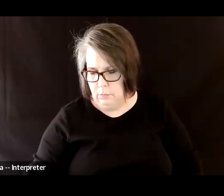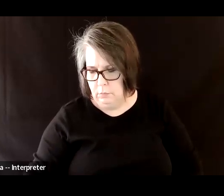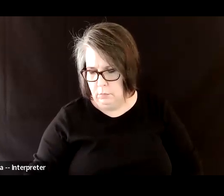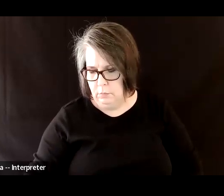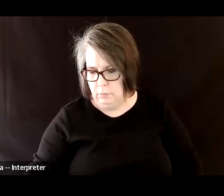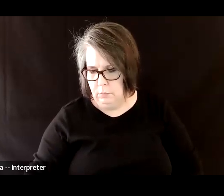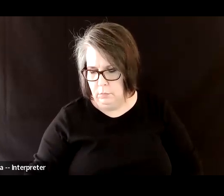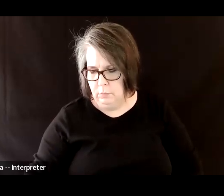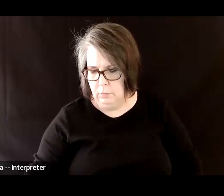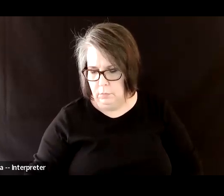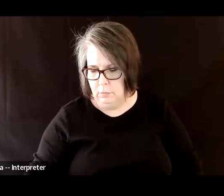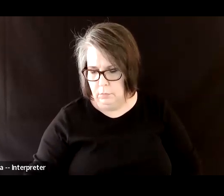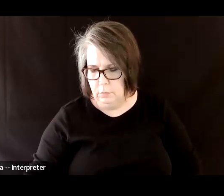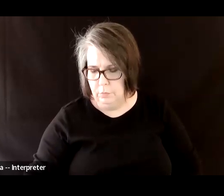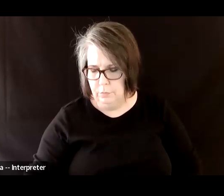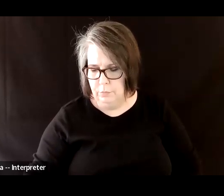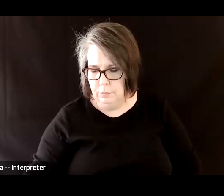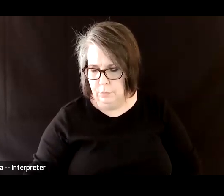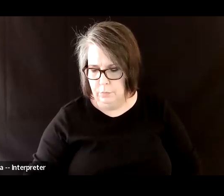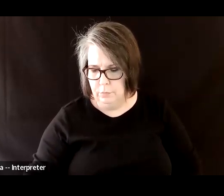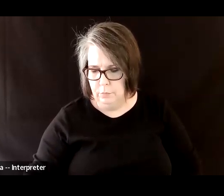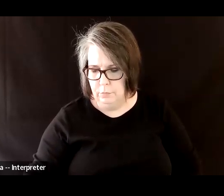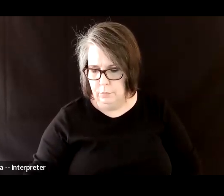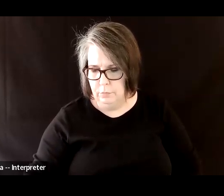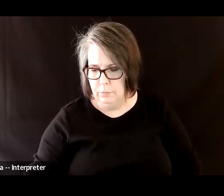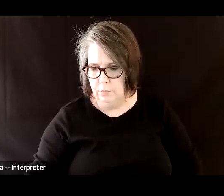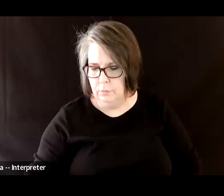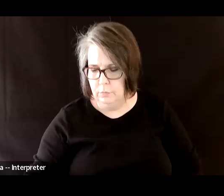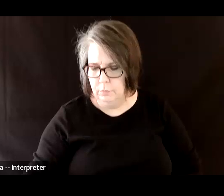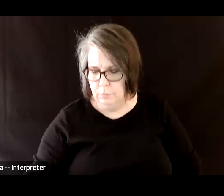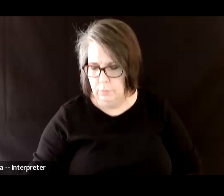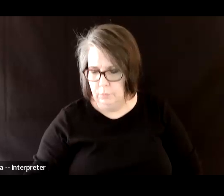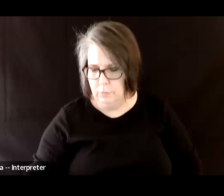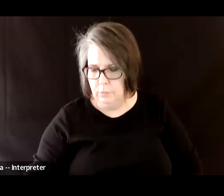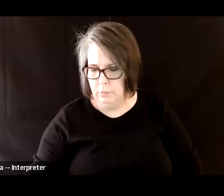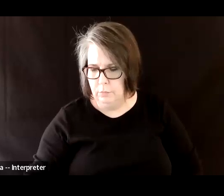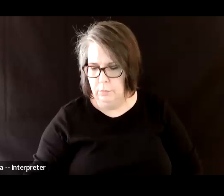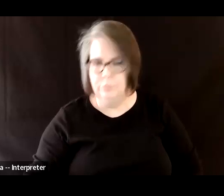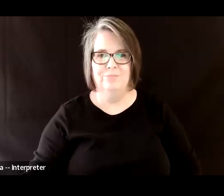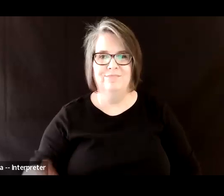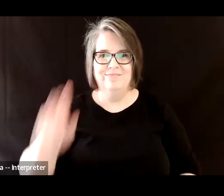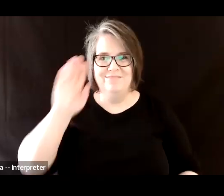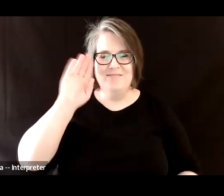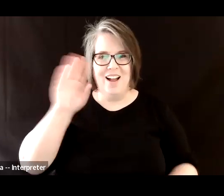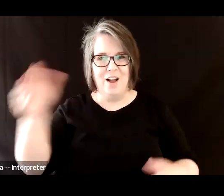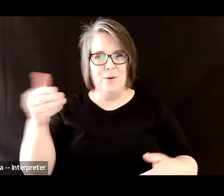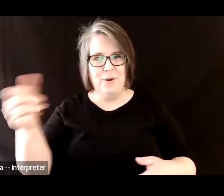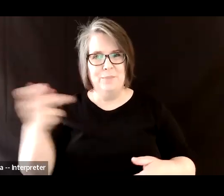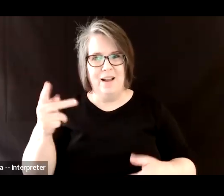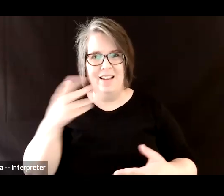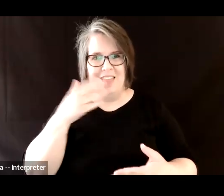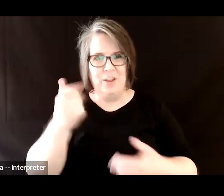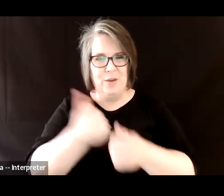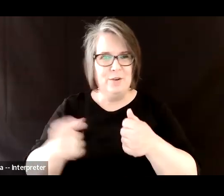Cheryl: Good afternoon. I'm the director of information.